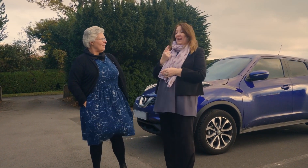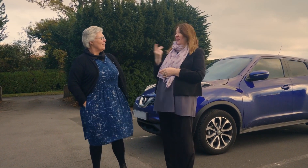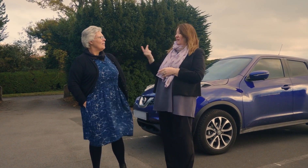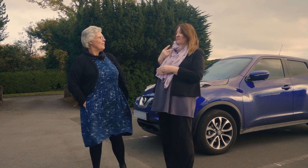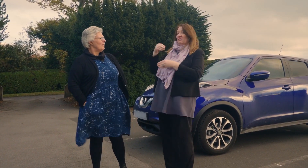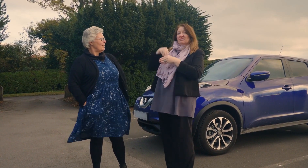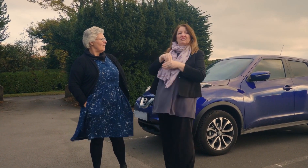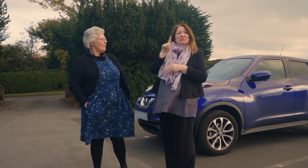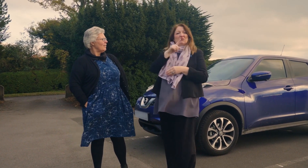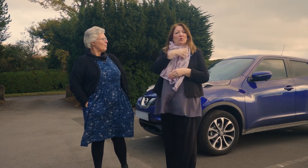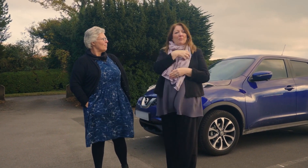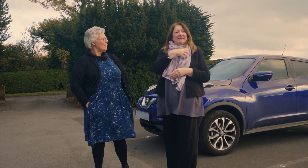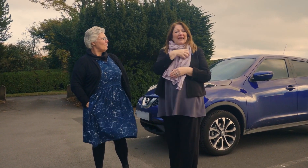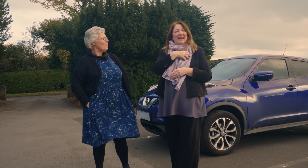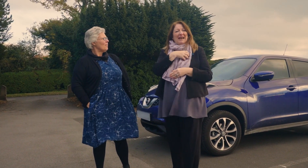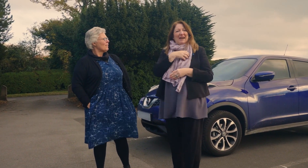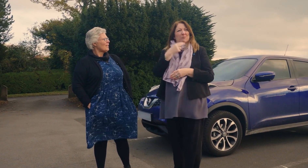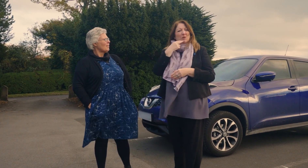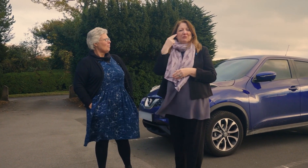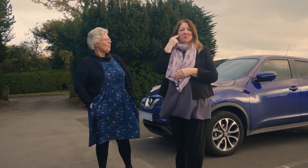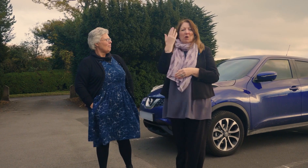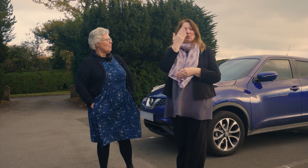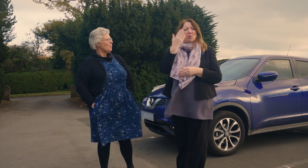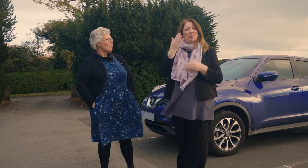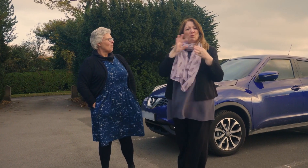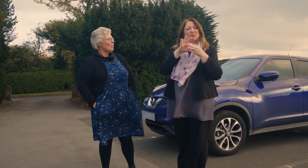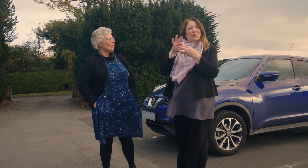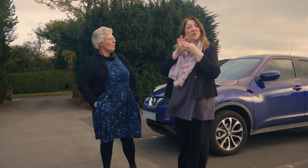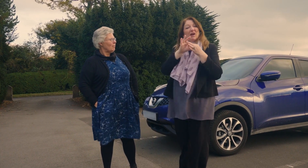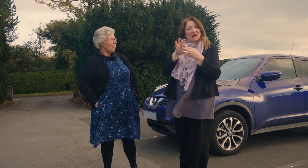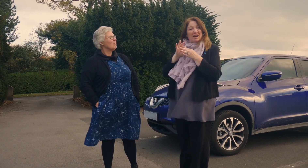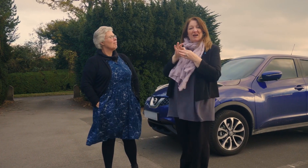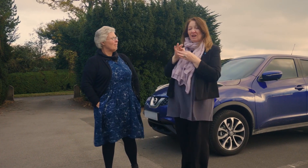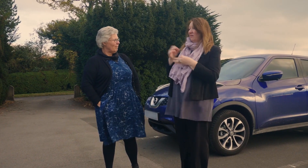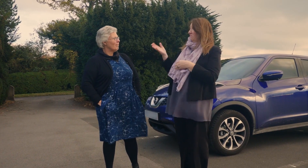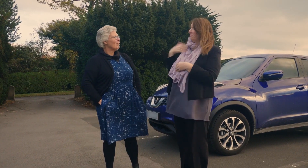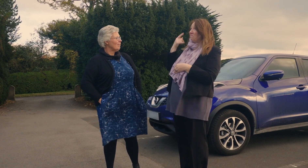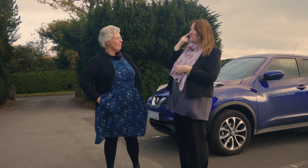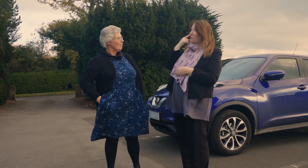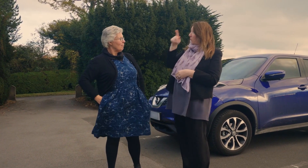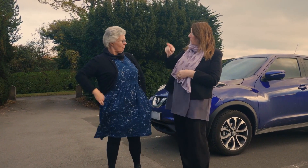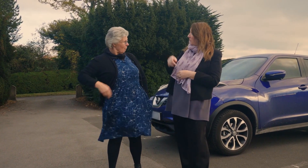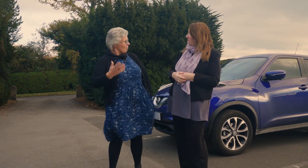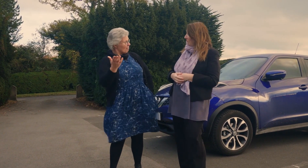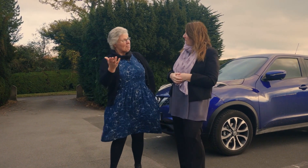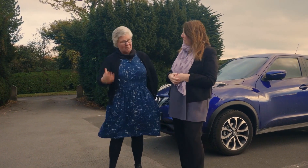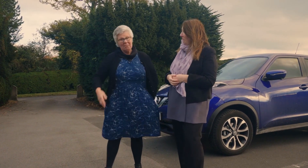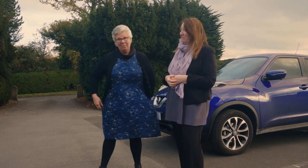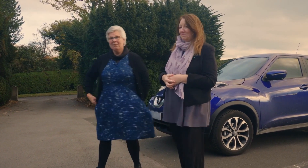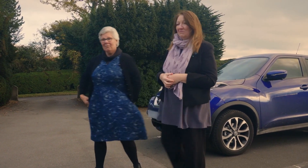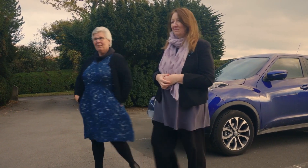We're both members of the Boston Spa School reunion committee. Come on, shall we go and have a look round?